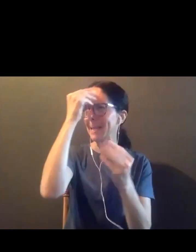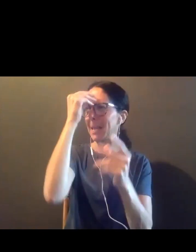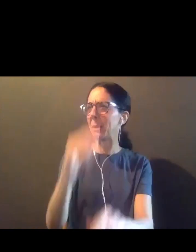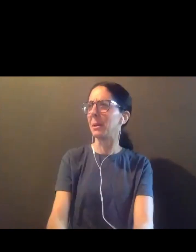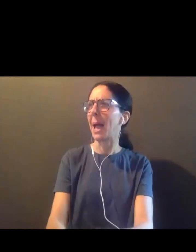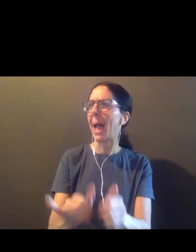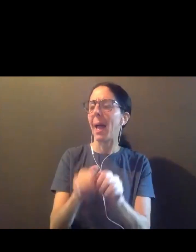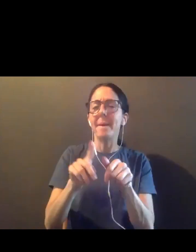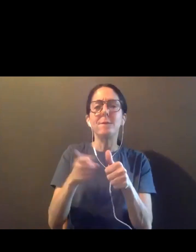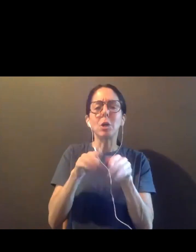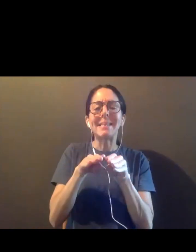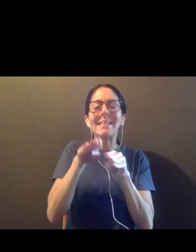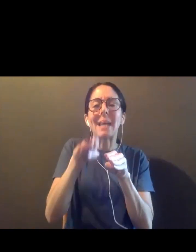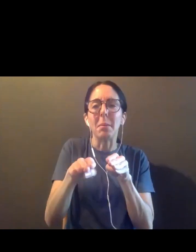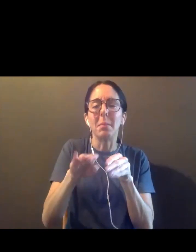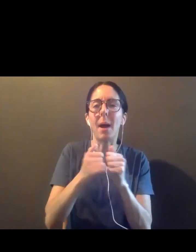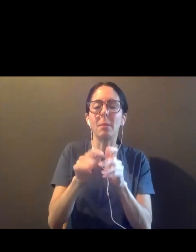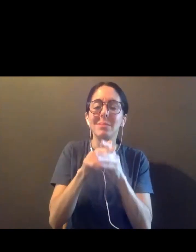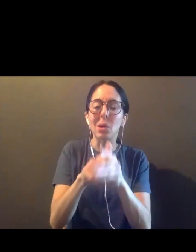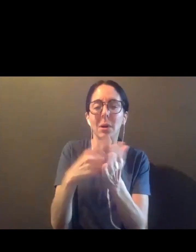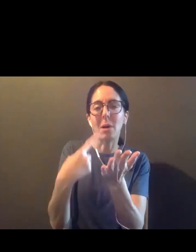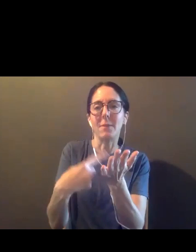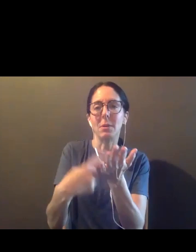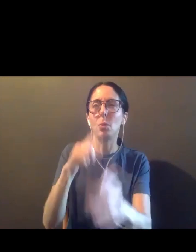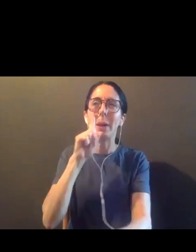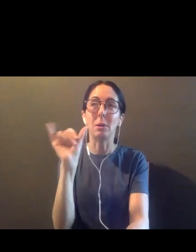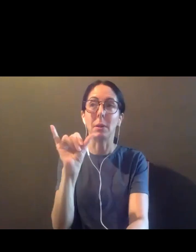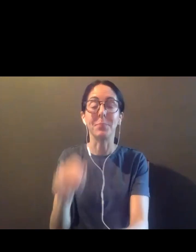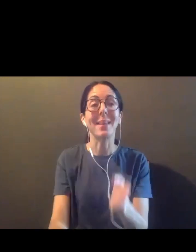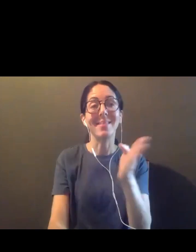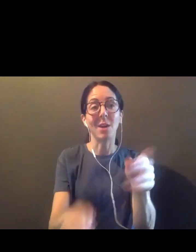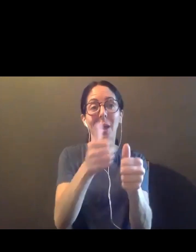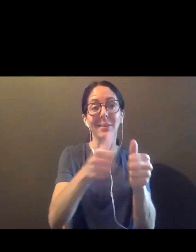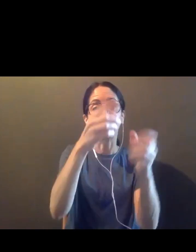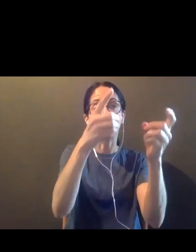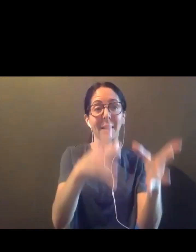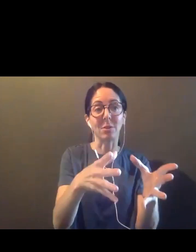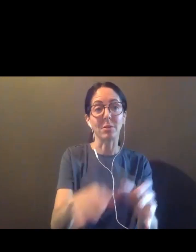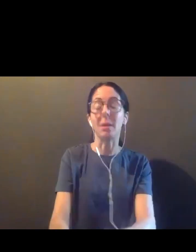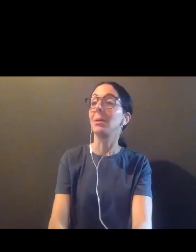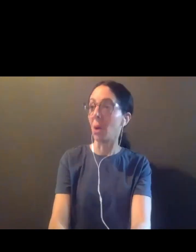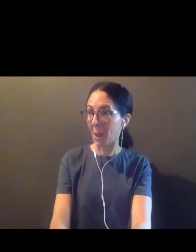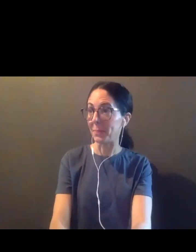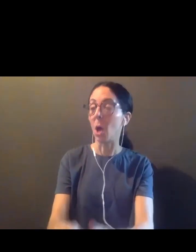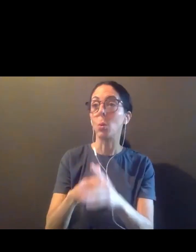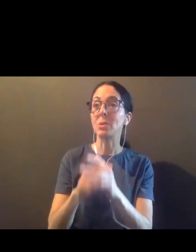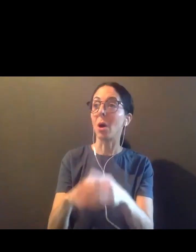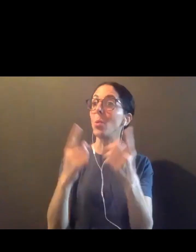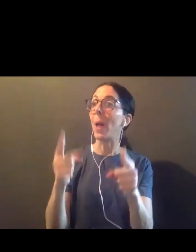And what would that look like? And their executive director told me we will start when we are ready, and we will finish